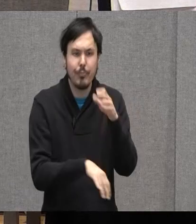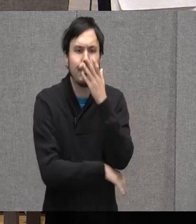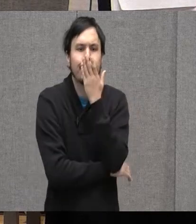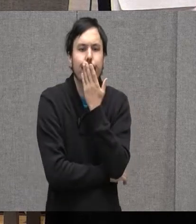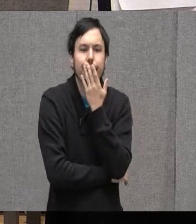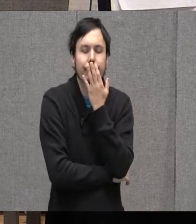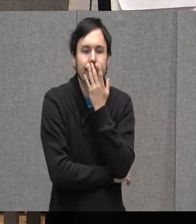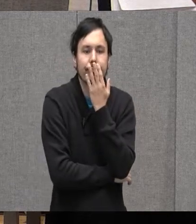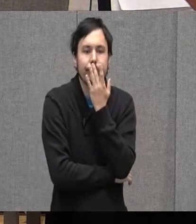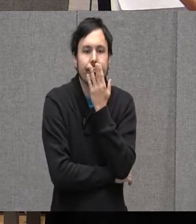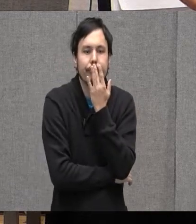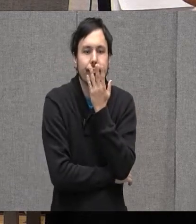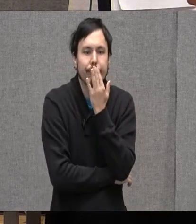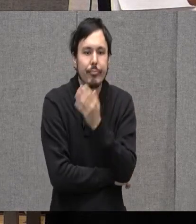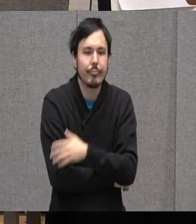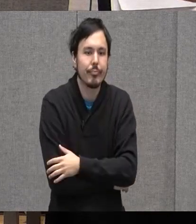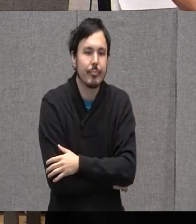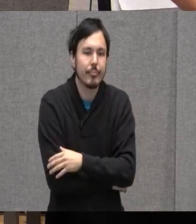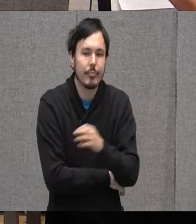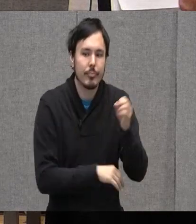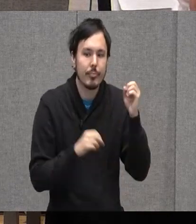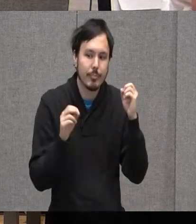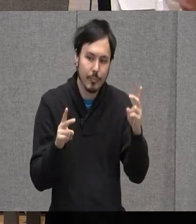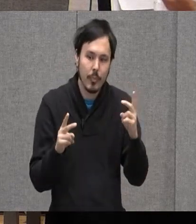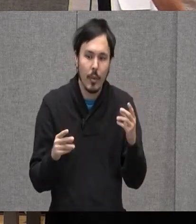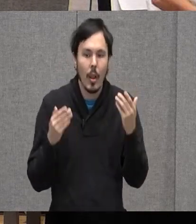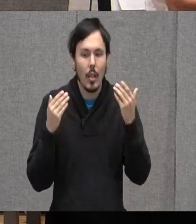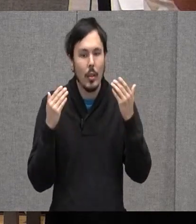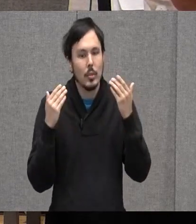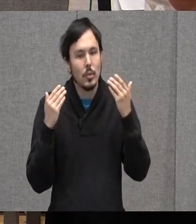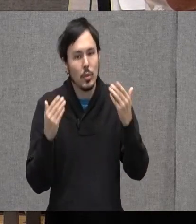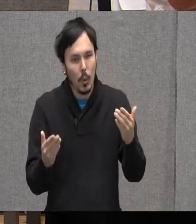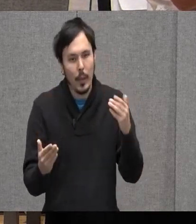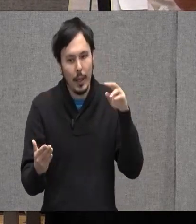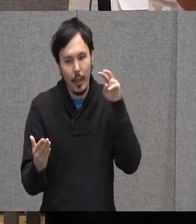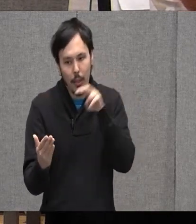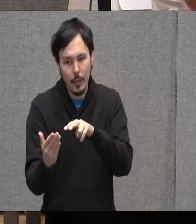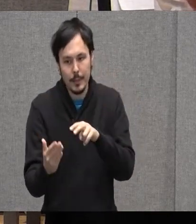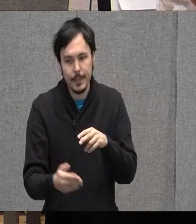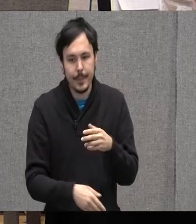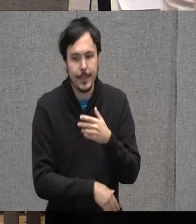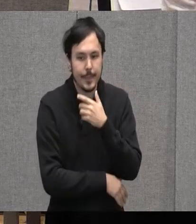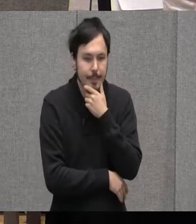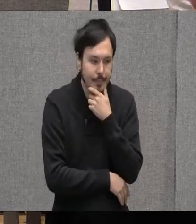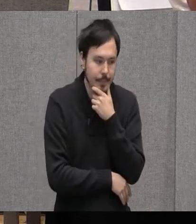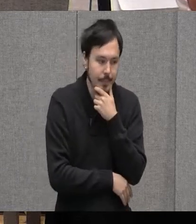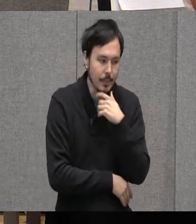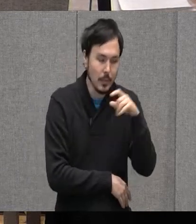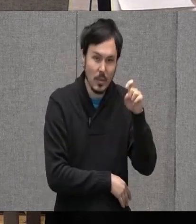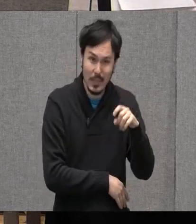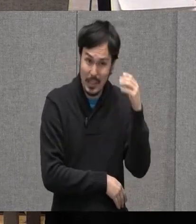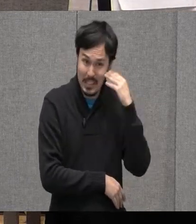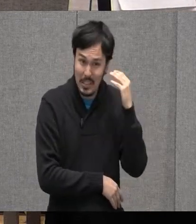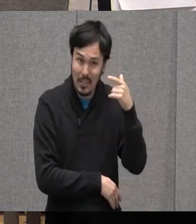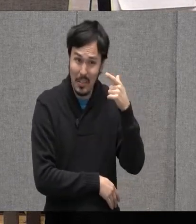Alright, so let's go ahead and let's look. Hmm, do we need to know Mr. Garcia